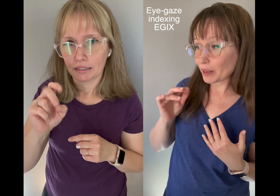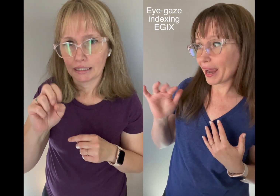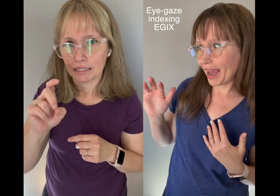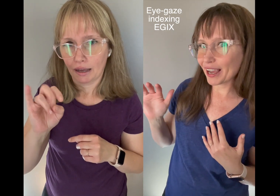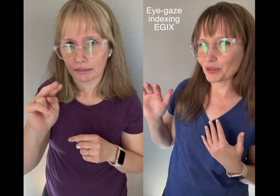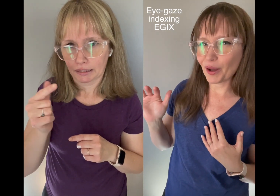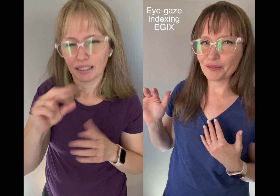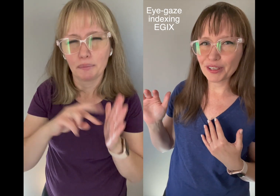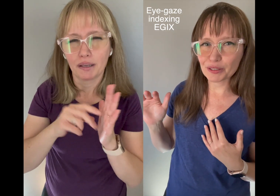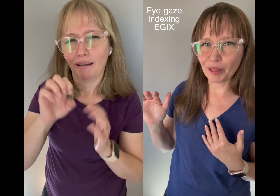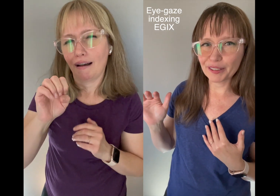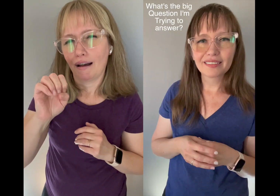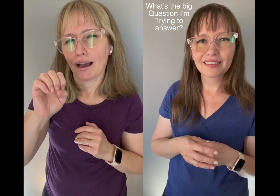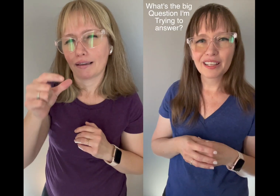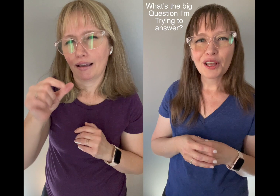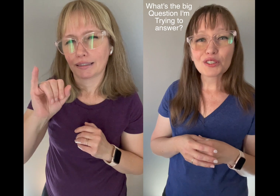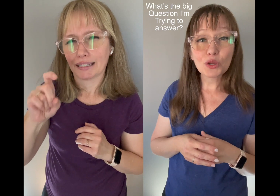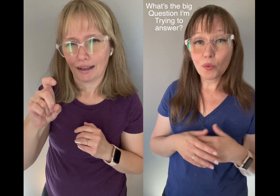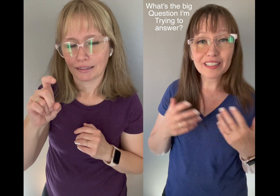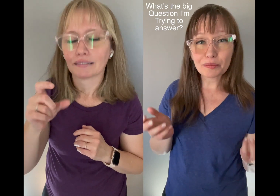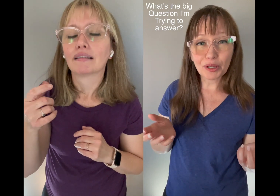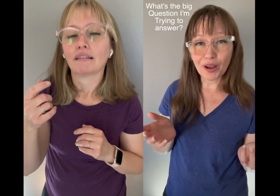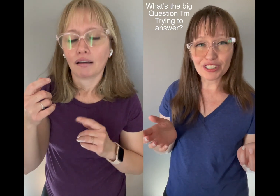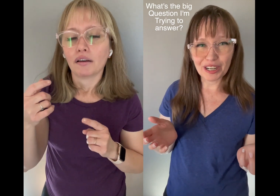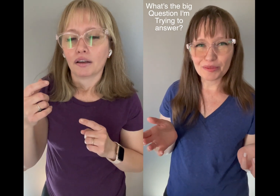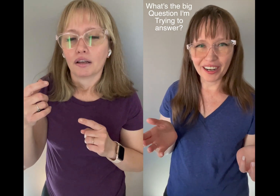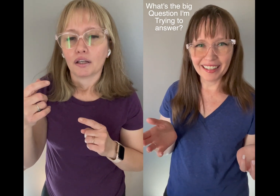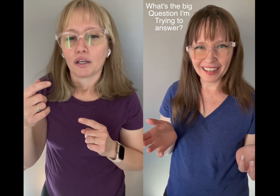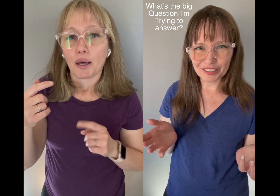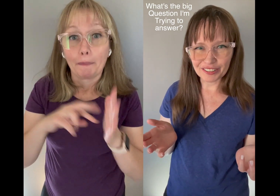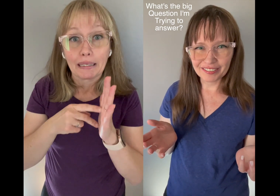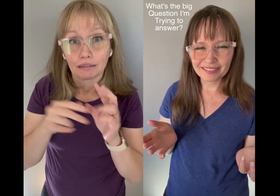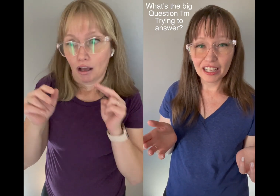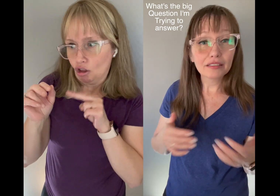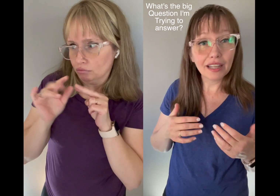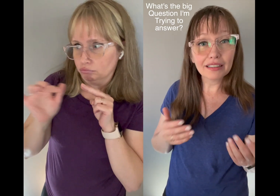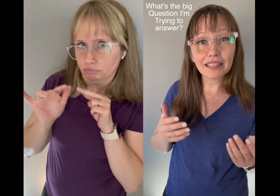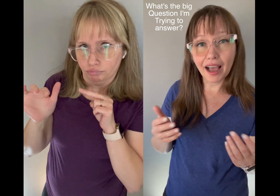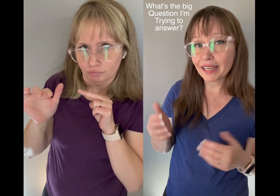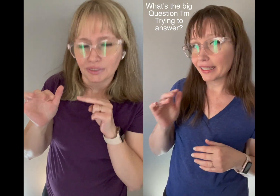my hand while I'm finger spelling so what's the big question I'm trying to answer does eye gaze